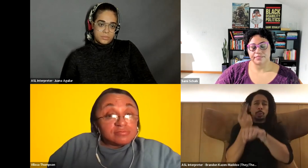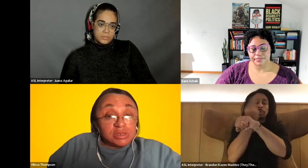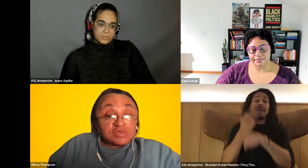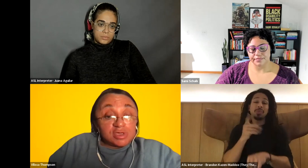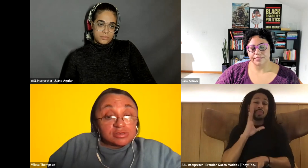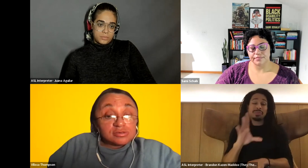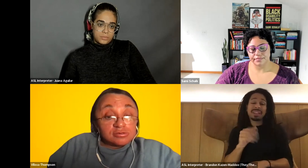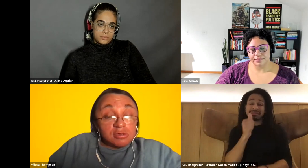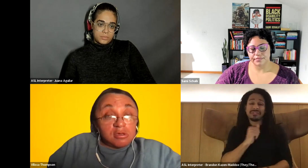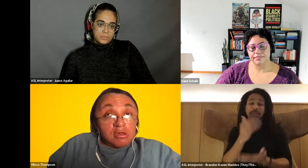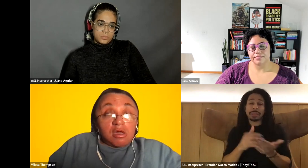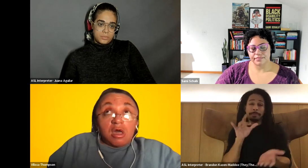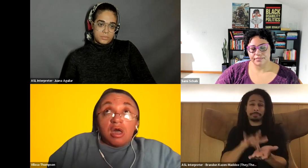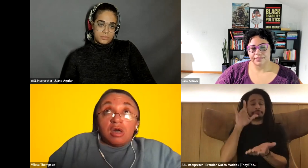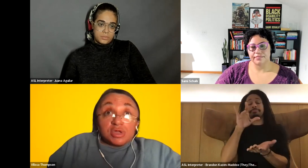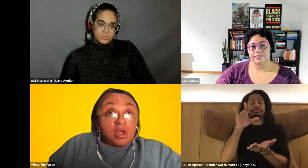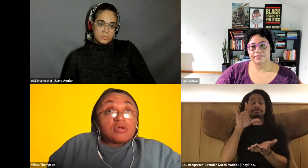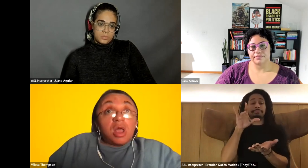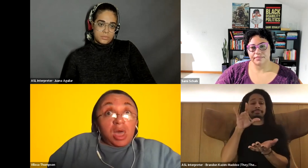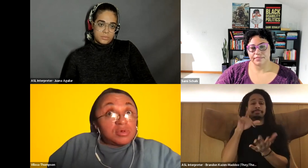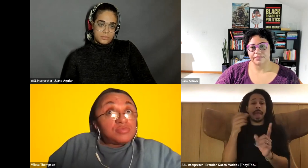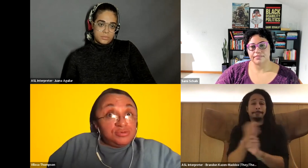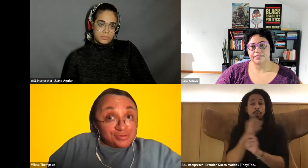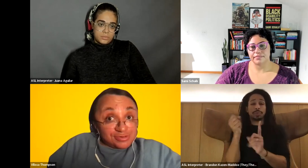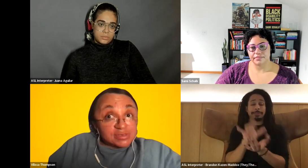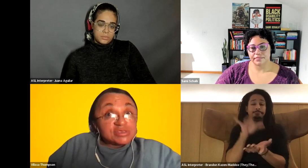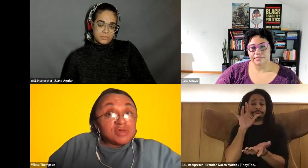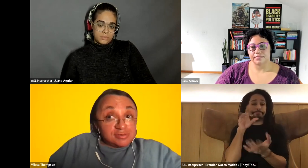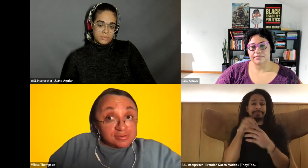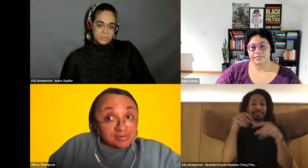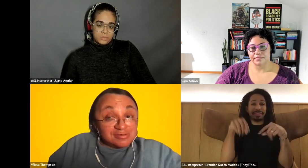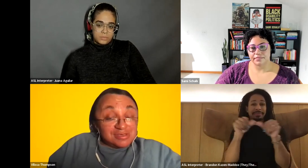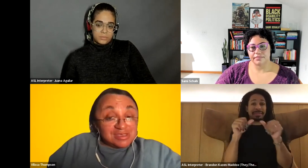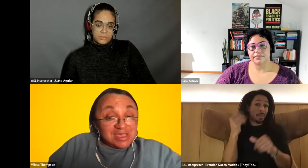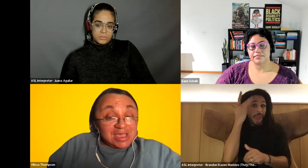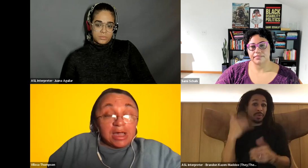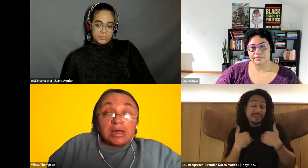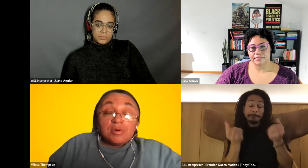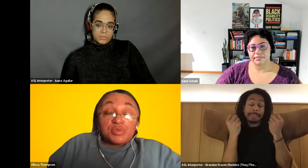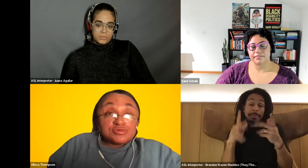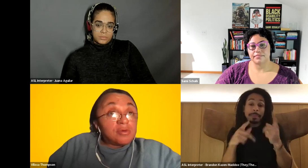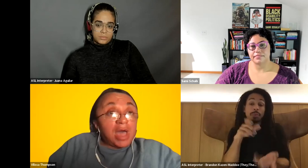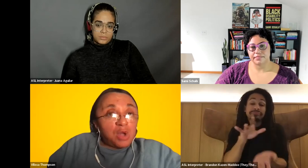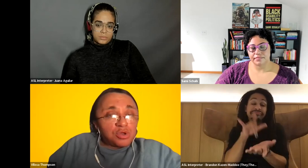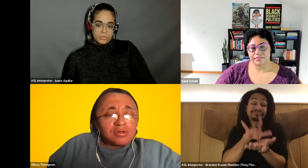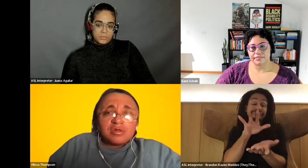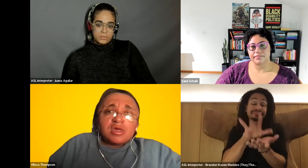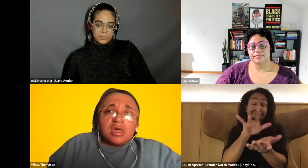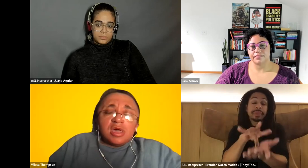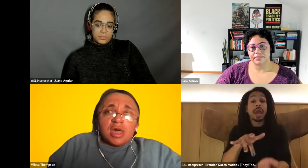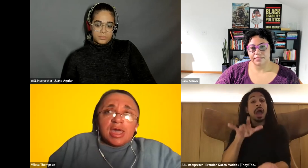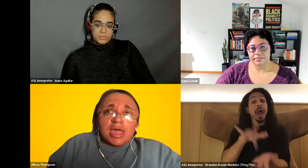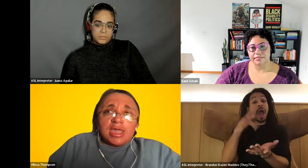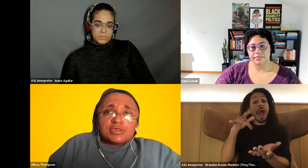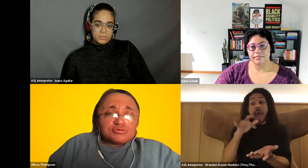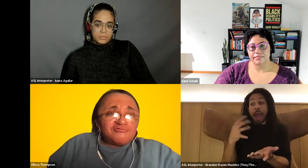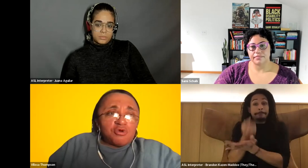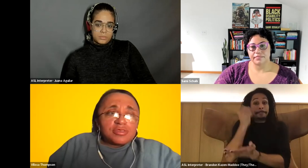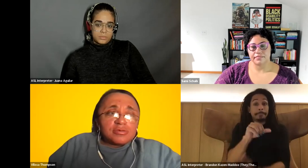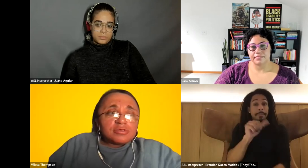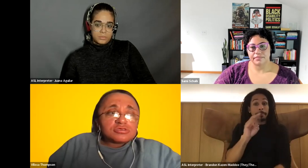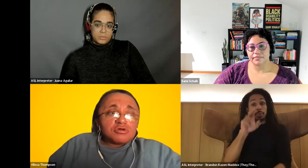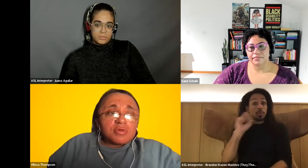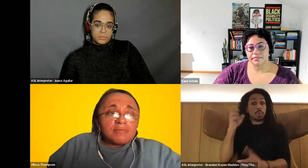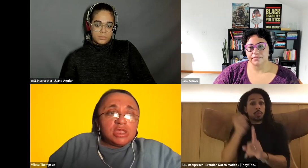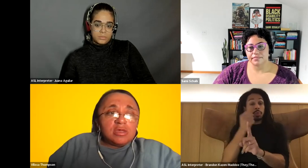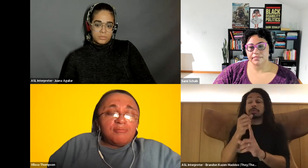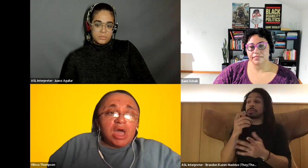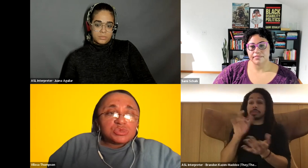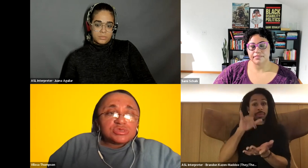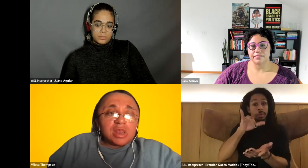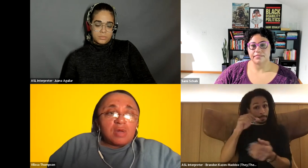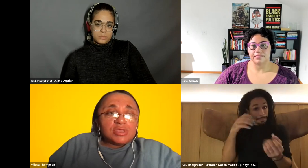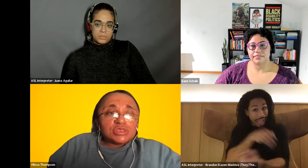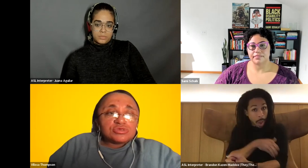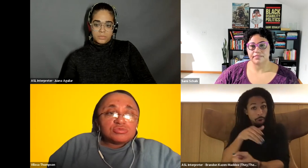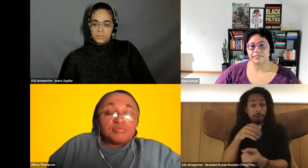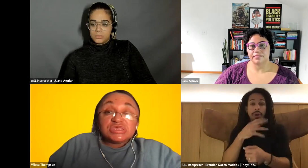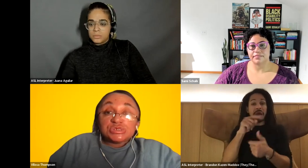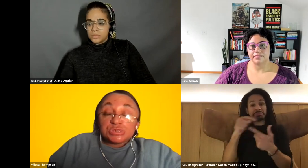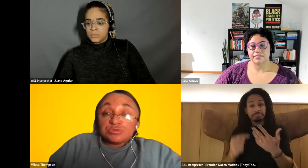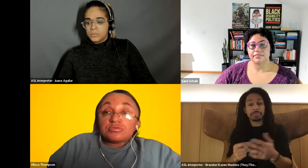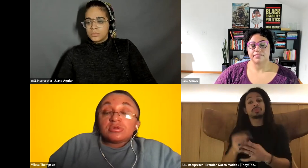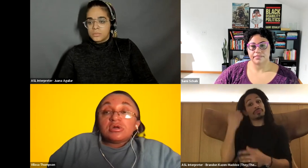Vilissa Thompson: in these spaces. because there are a lot of abusers in these spaces. abusers of power. and so forth. So for me, boundaries allowed me to be intentional